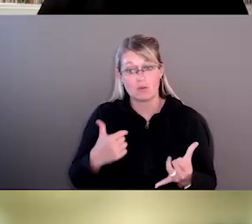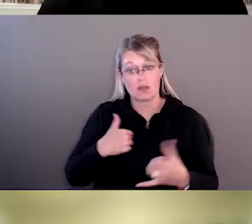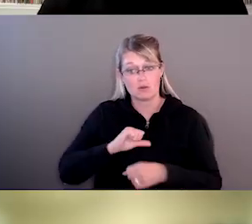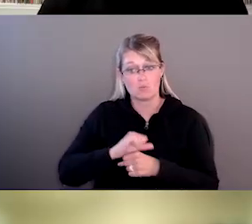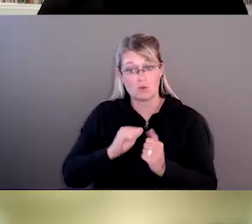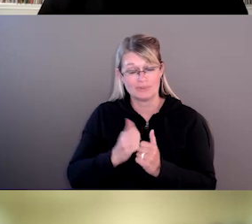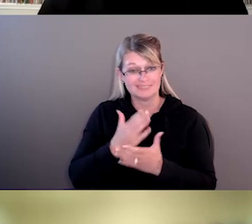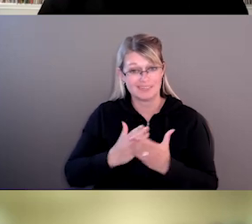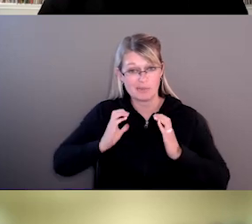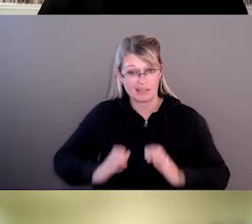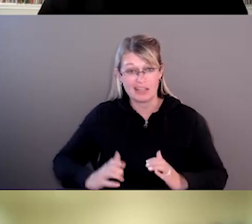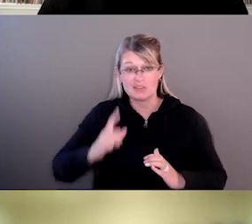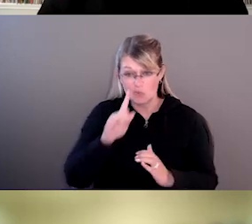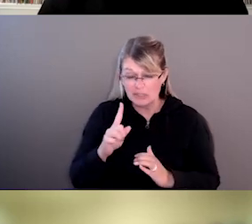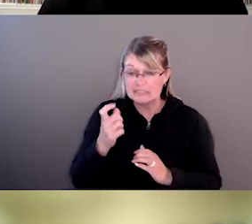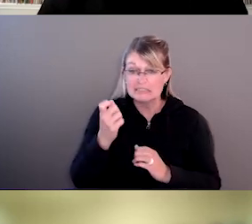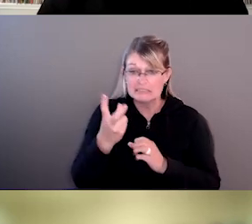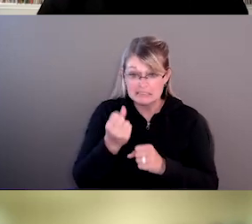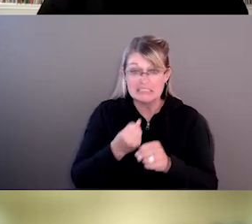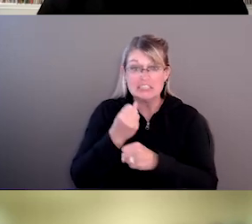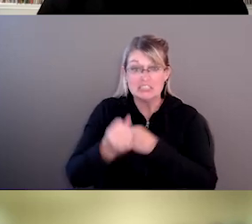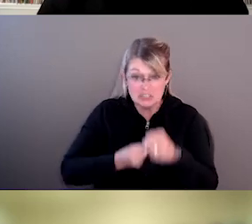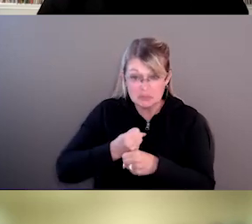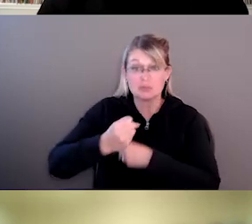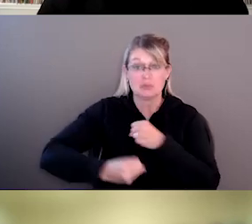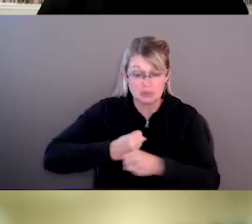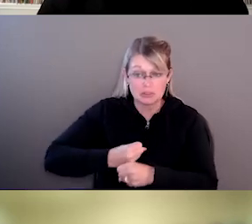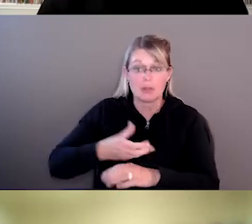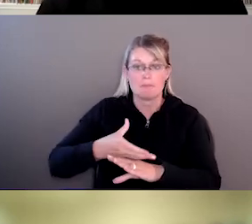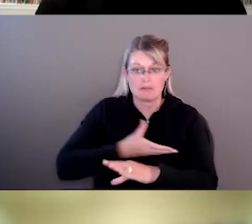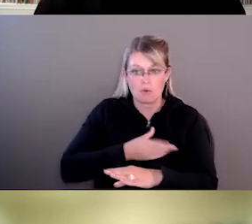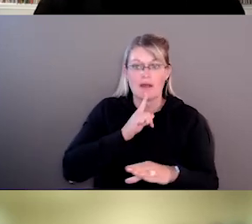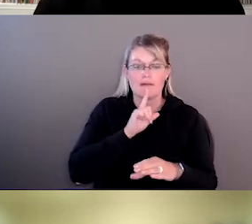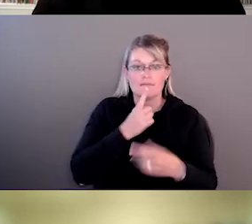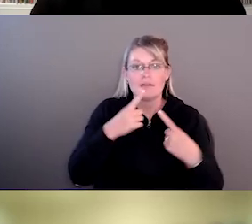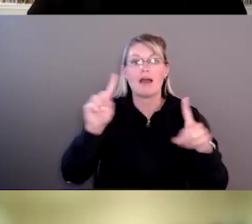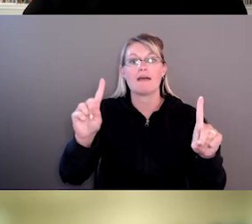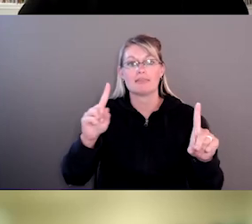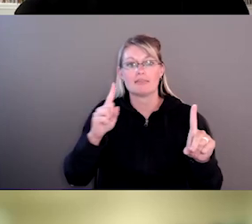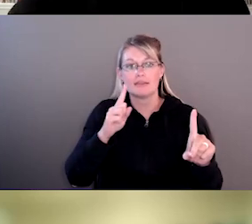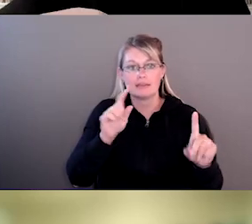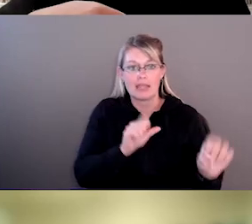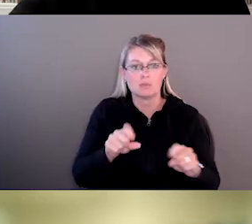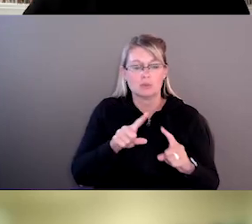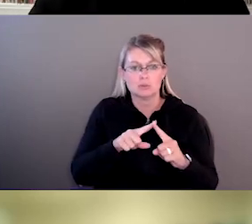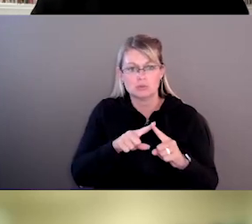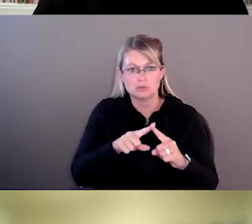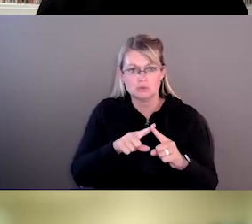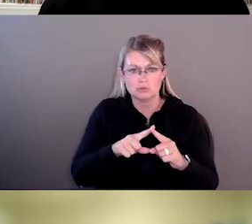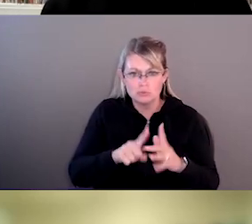clients for literally years before I am able to push that needle and trigger that barrier,